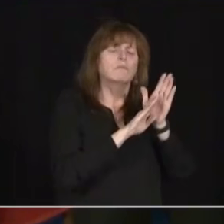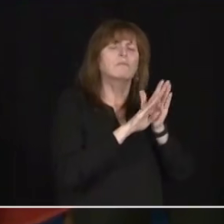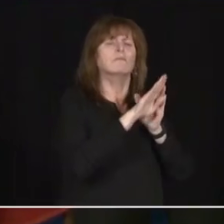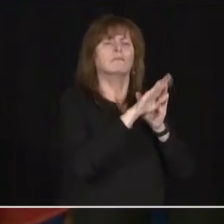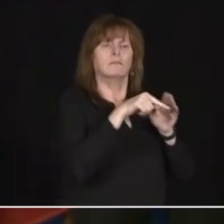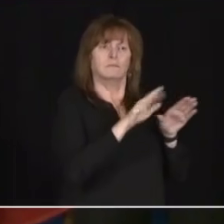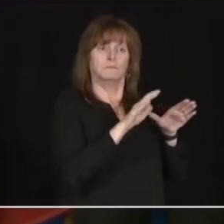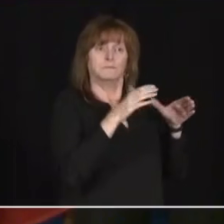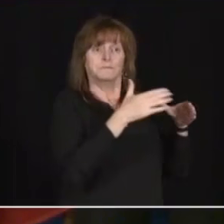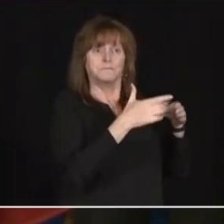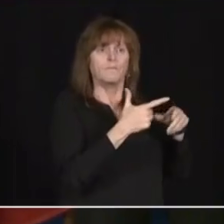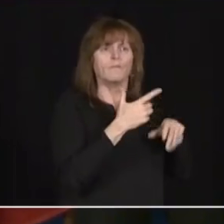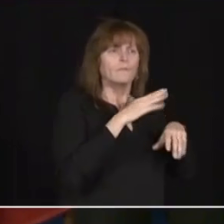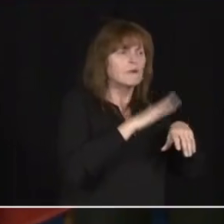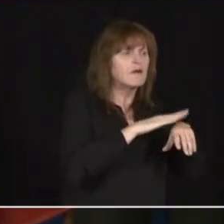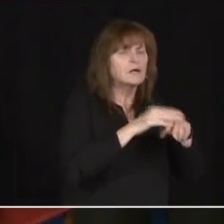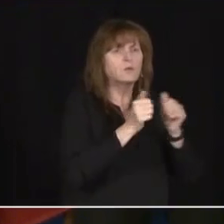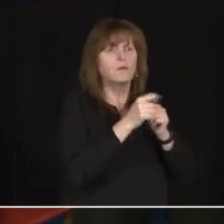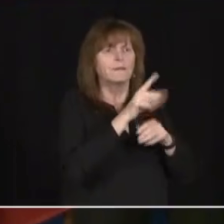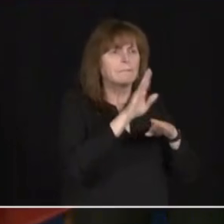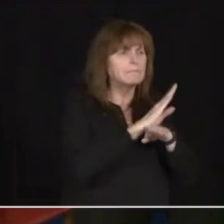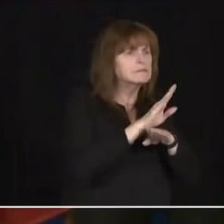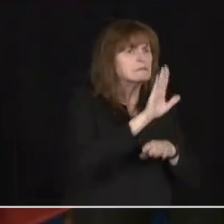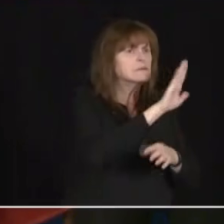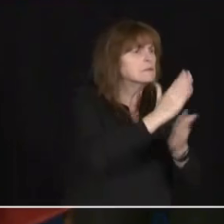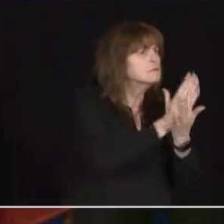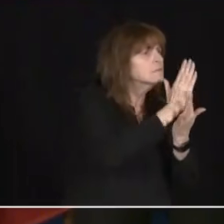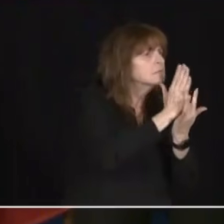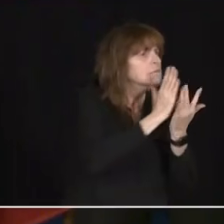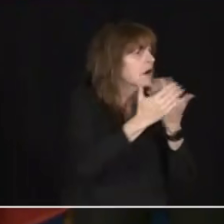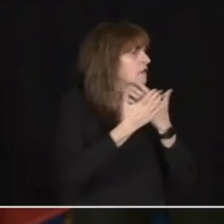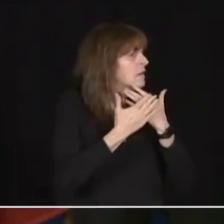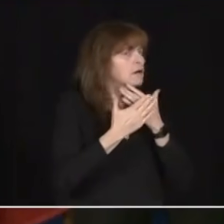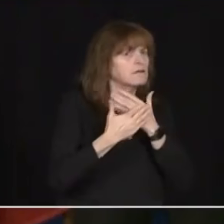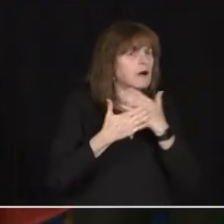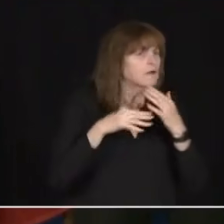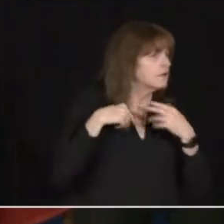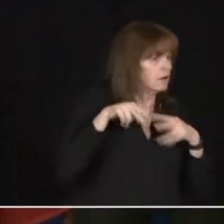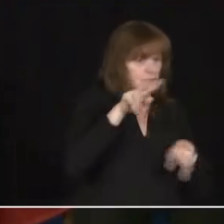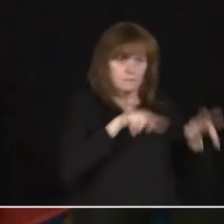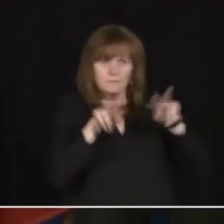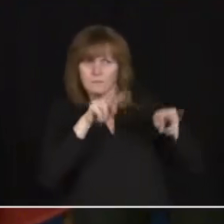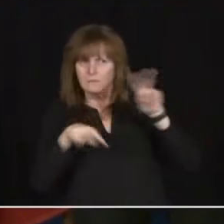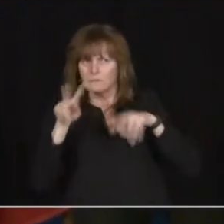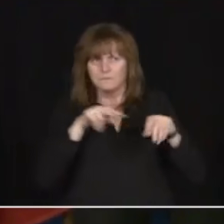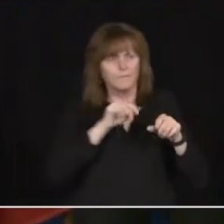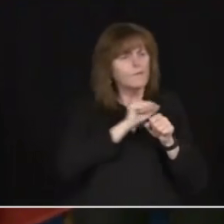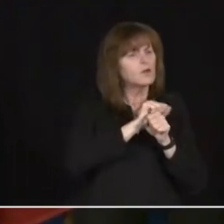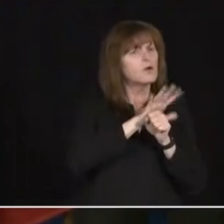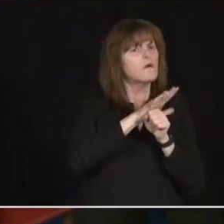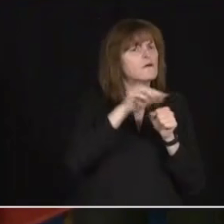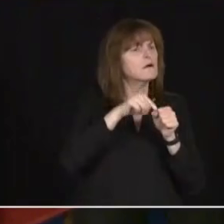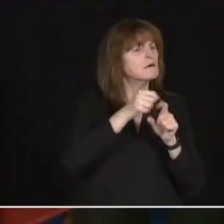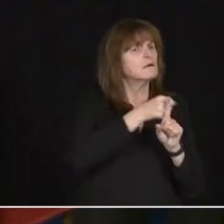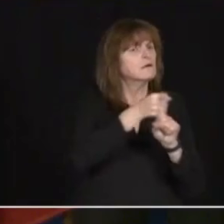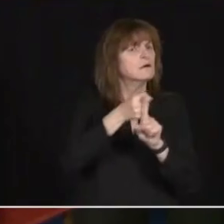businesses and key sectors across the province to assess the impact of COVID-19 on the economy.